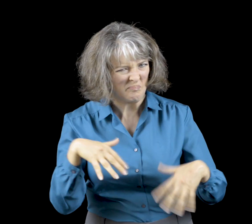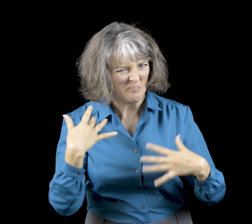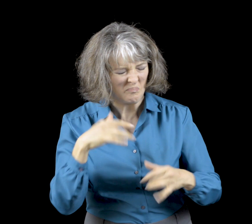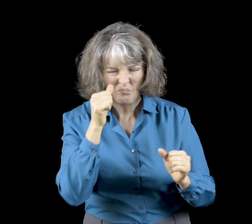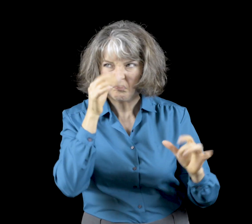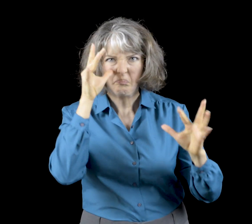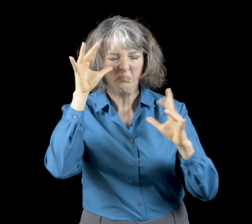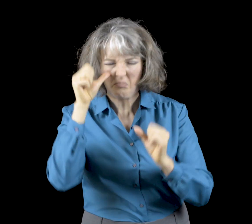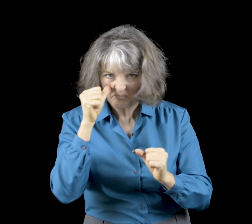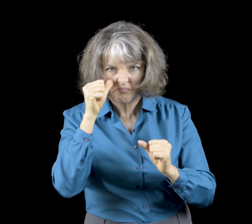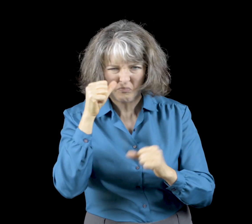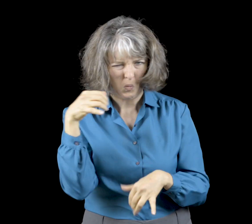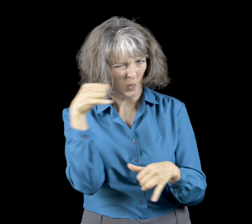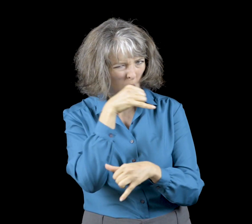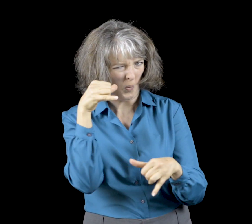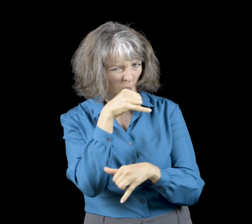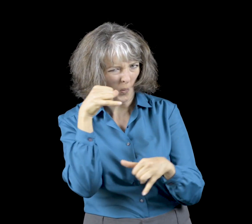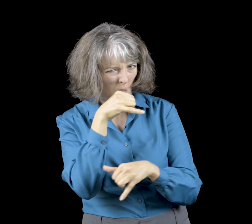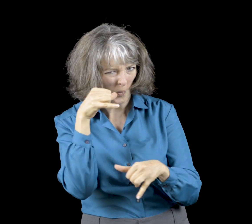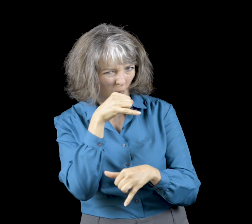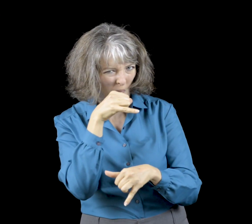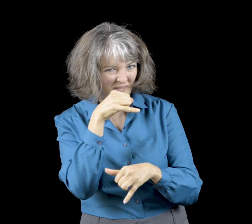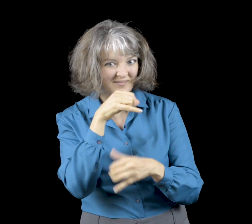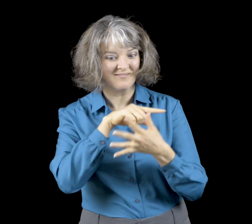Unbelievable! Or jeepers!